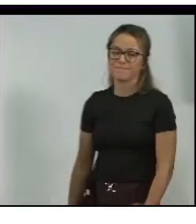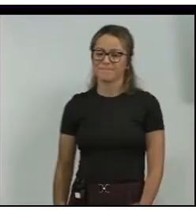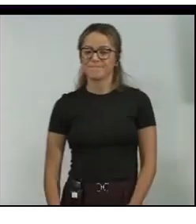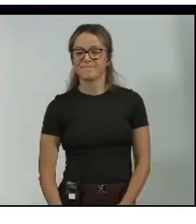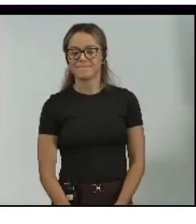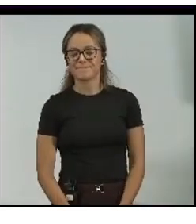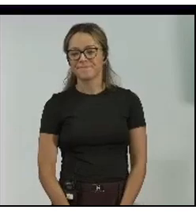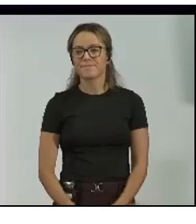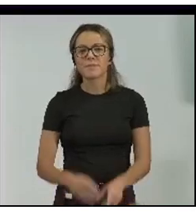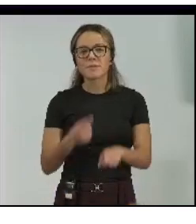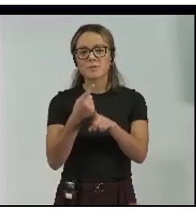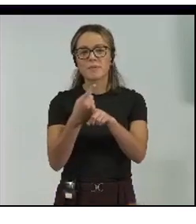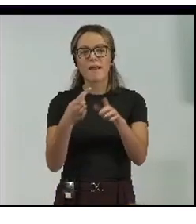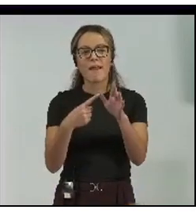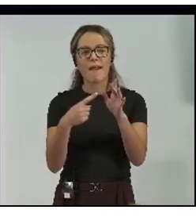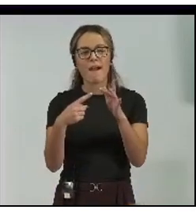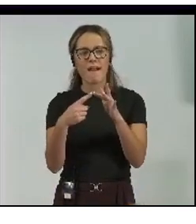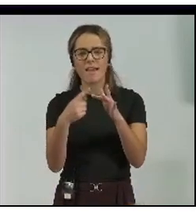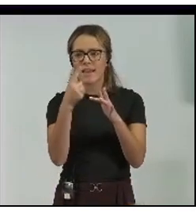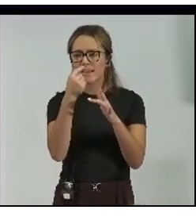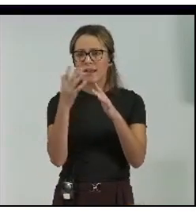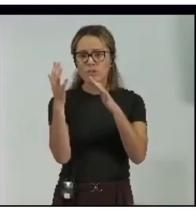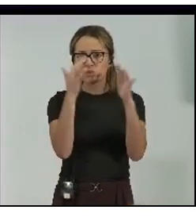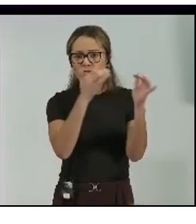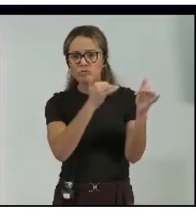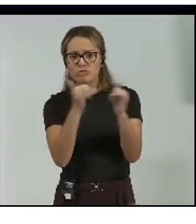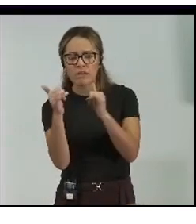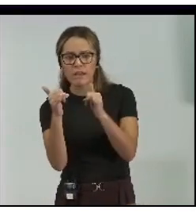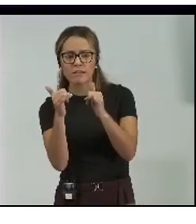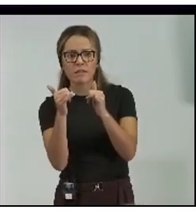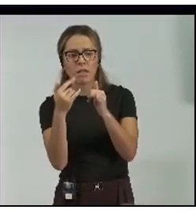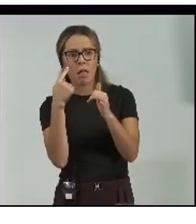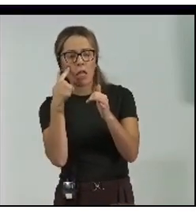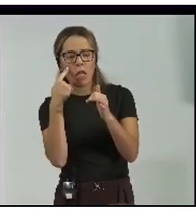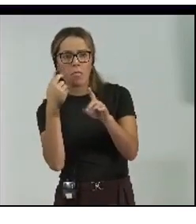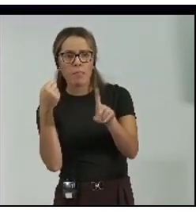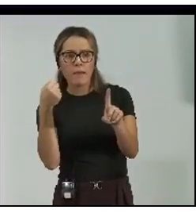can you measure the impact of getting the help text right and the, and the descriptions?